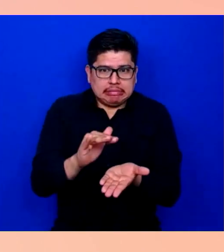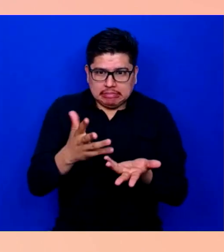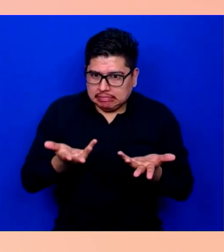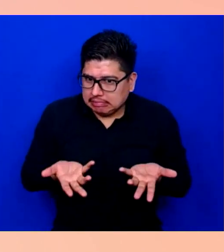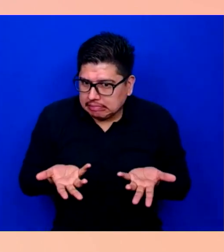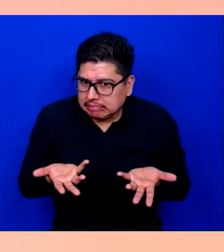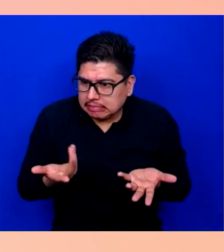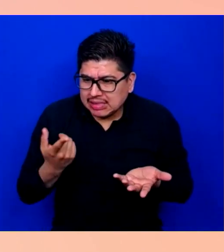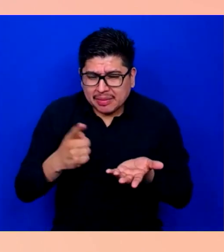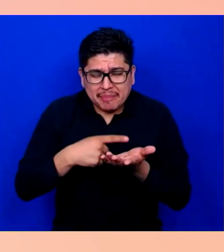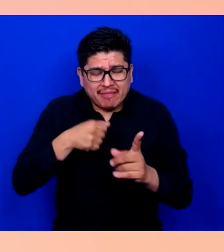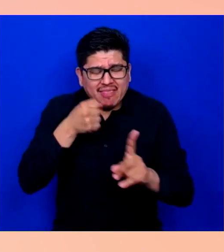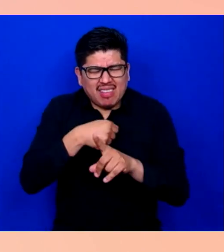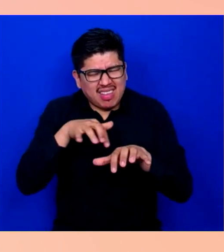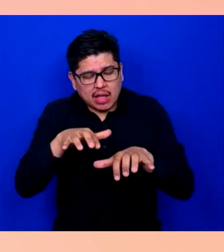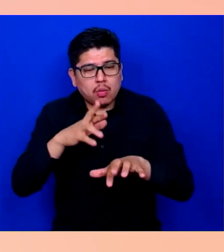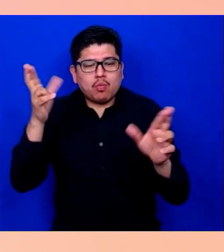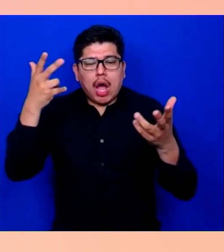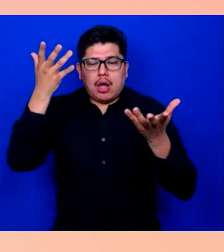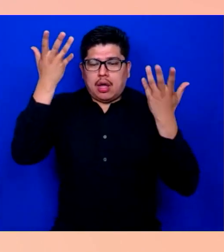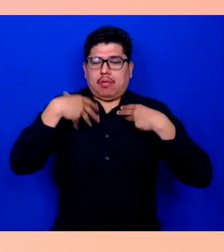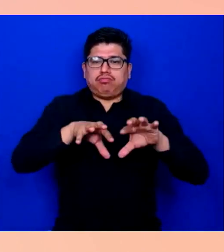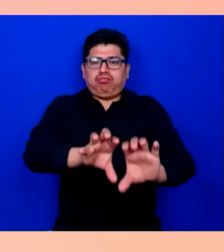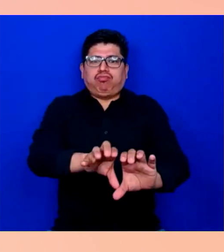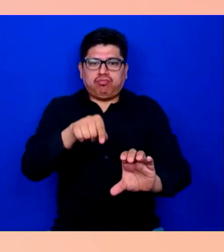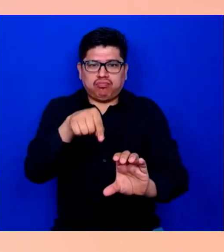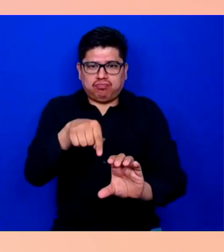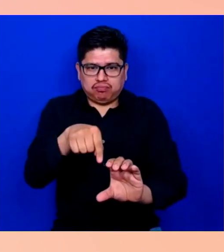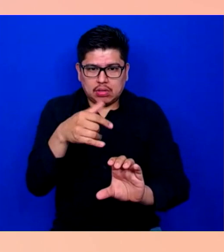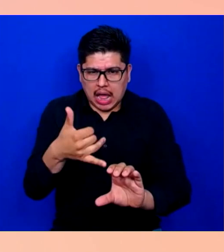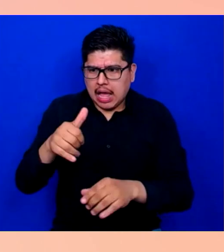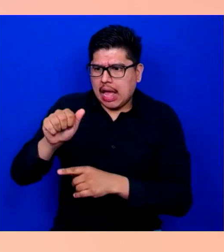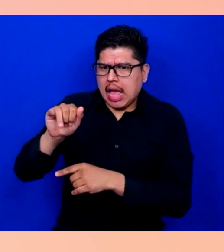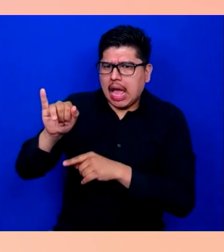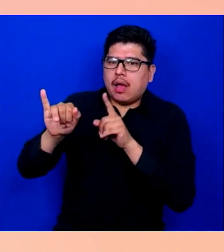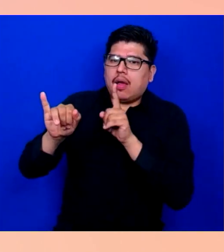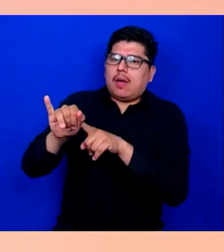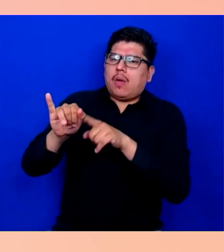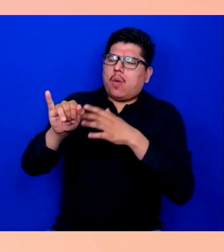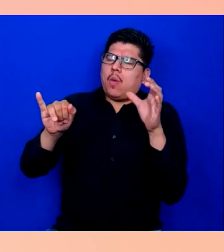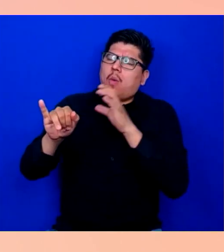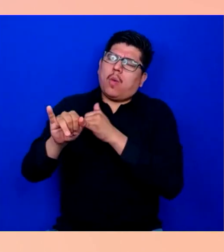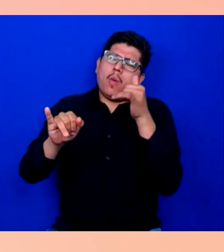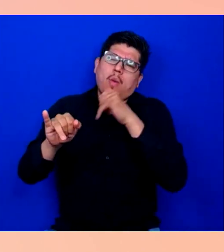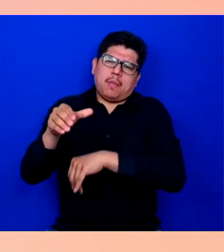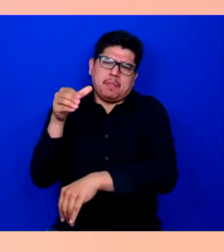that is AI powered macros for everyone. These are simple, low or